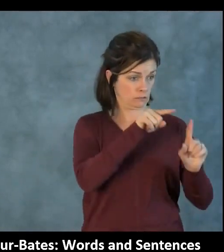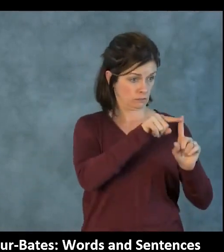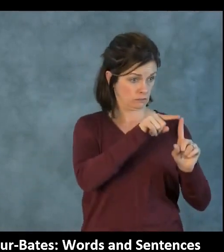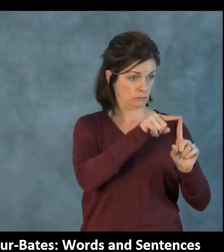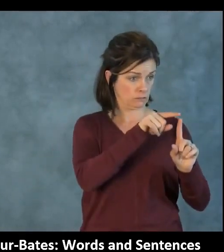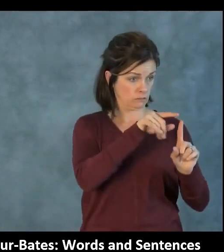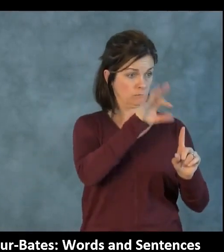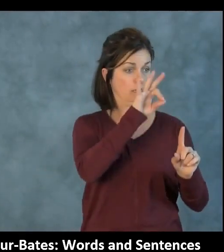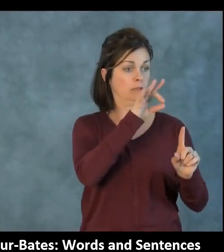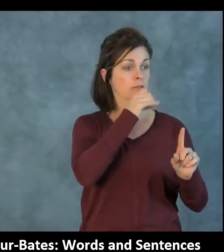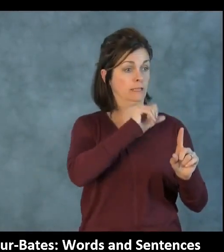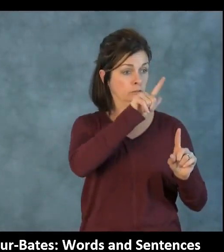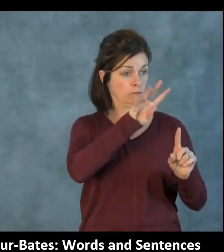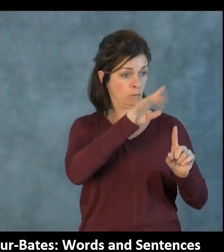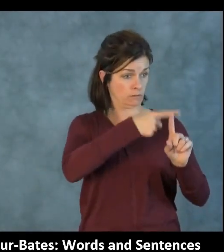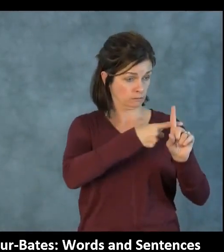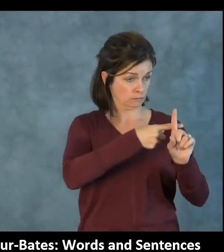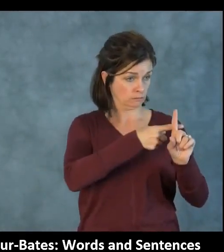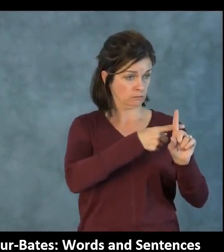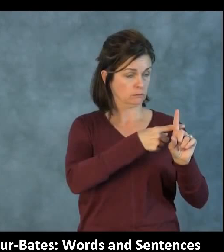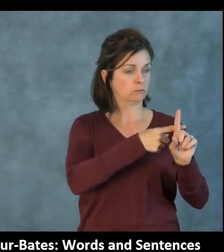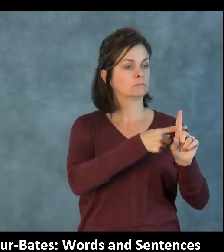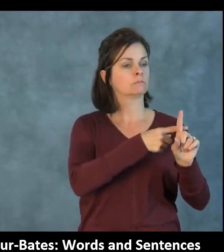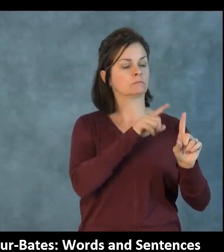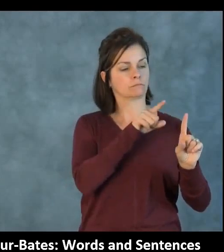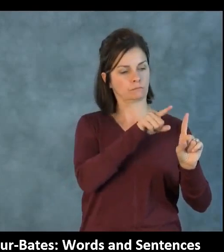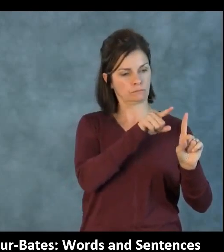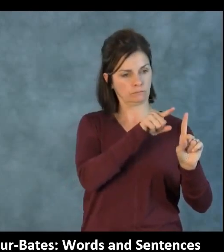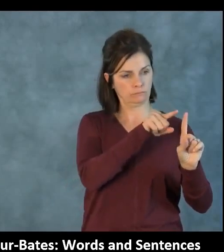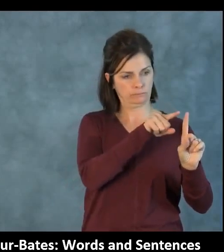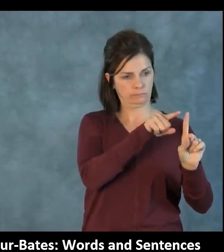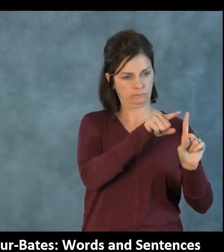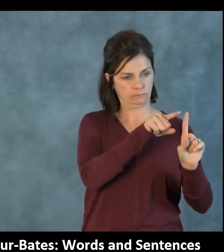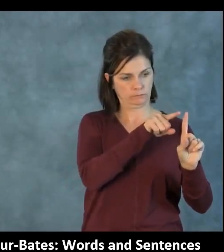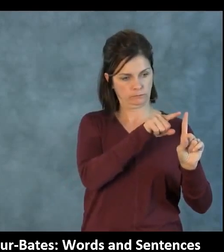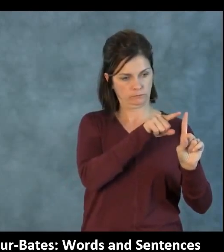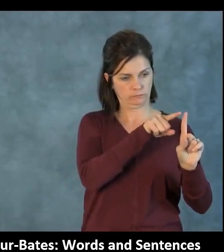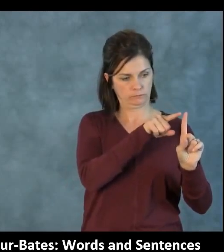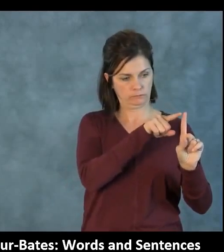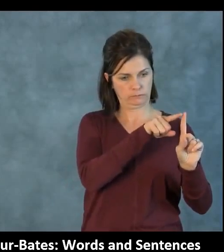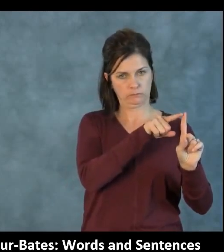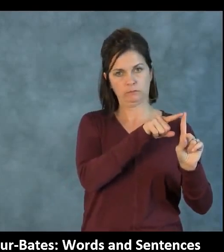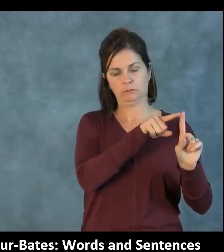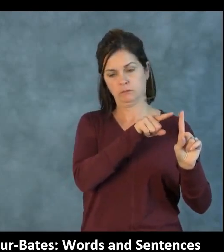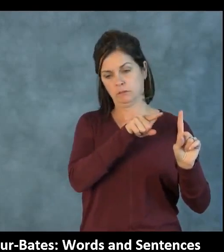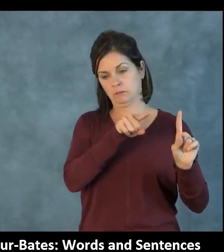We find 24 months, and we follow it across,